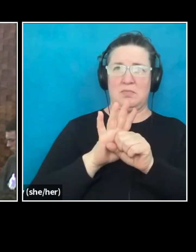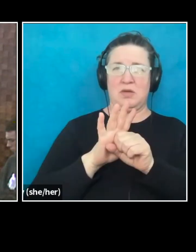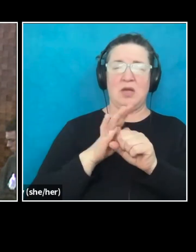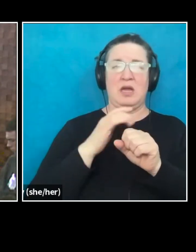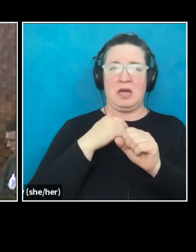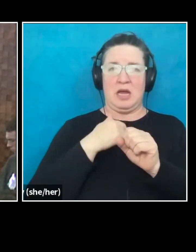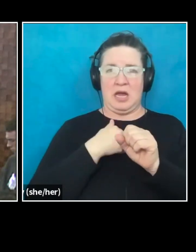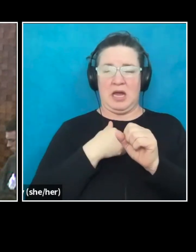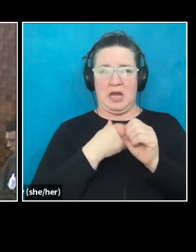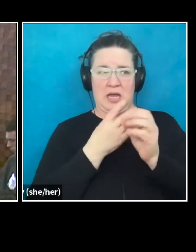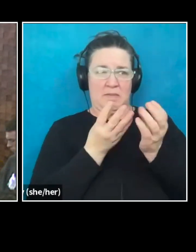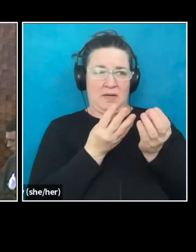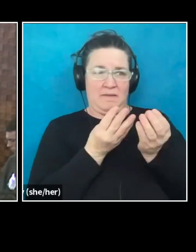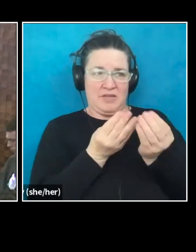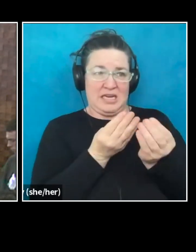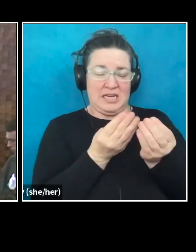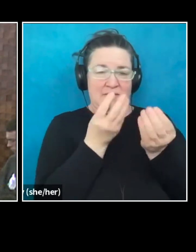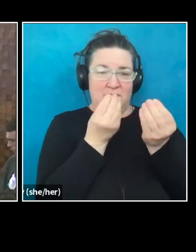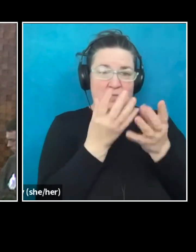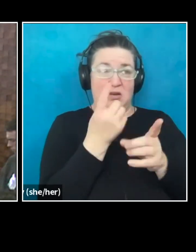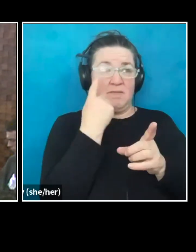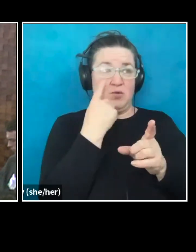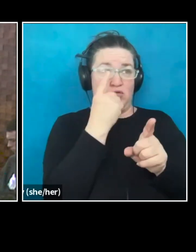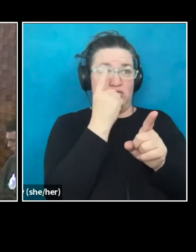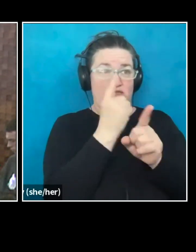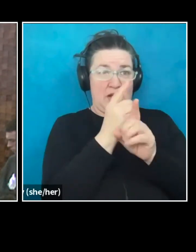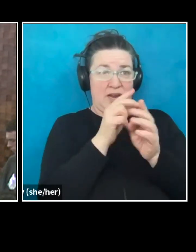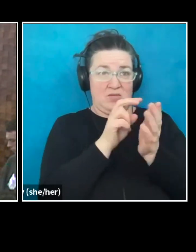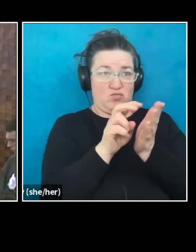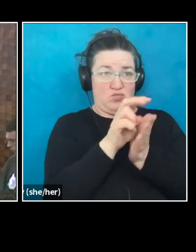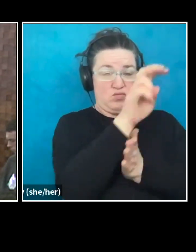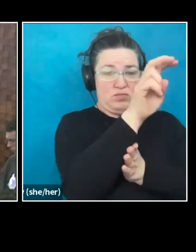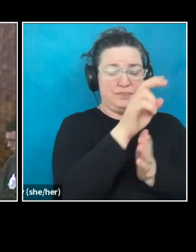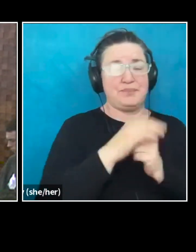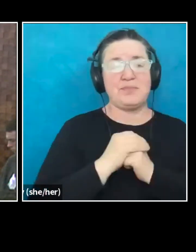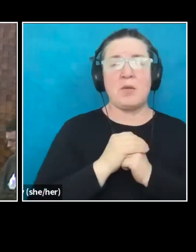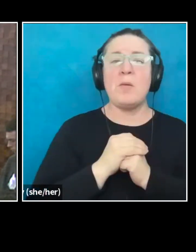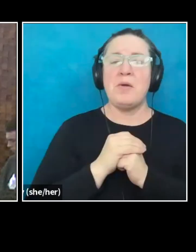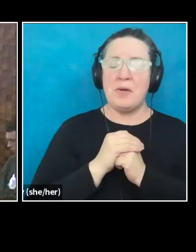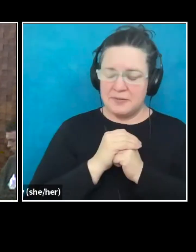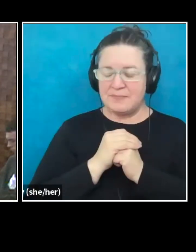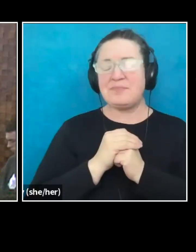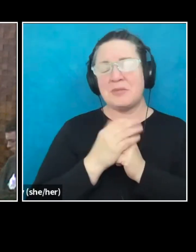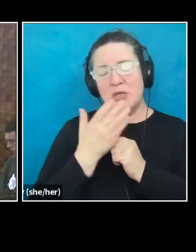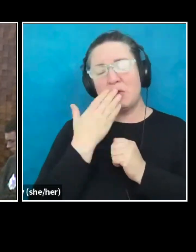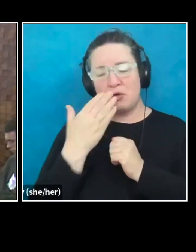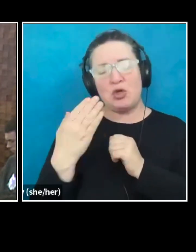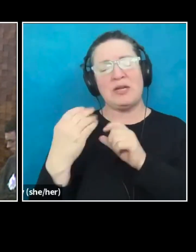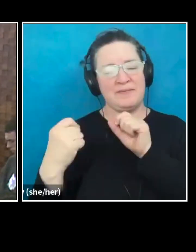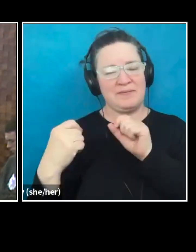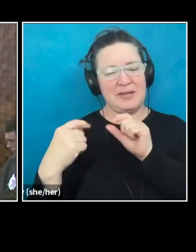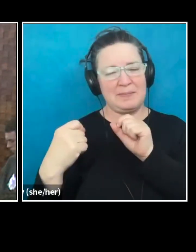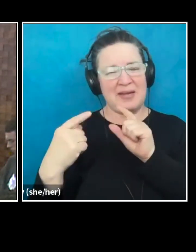I think would be valuable. That's really good input. Um and we've tried to address that in